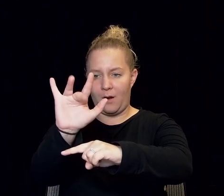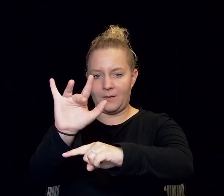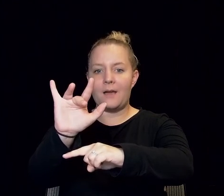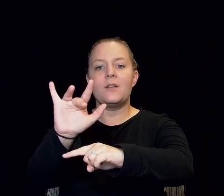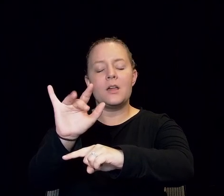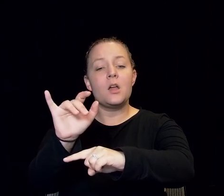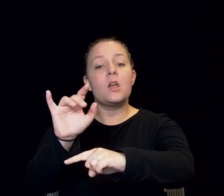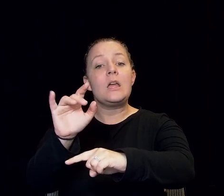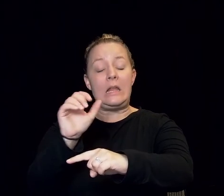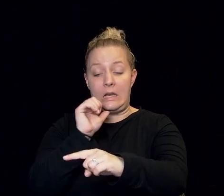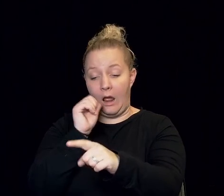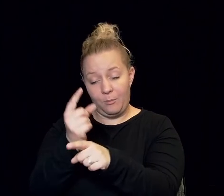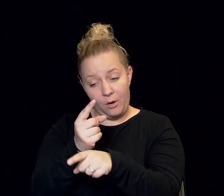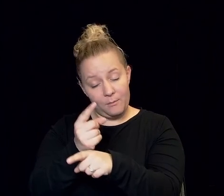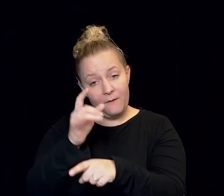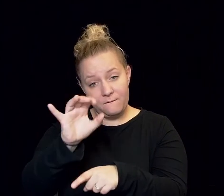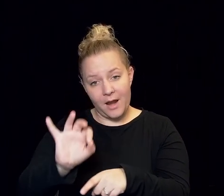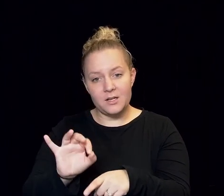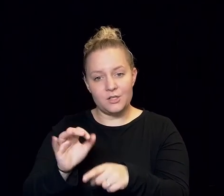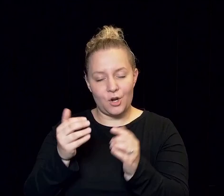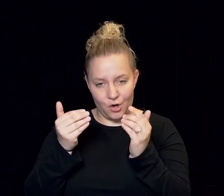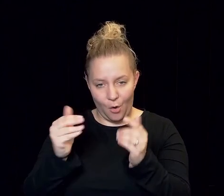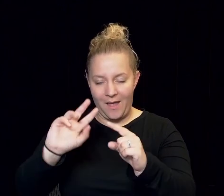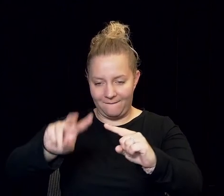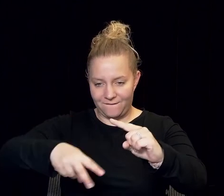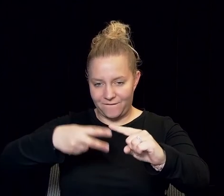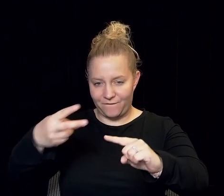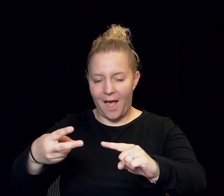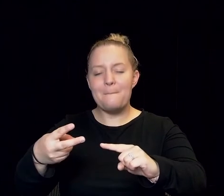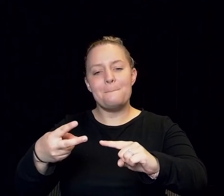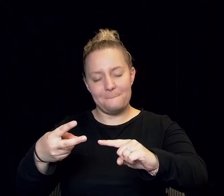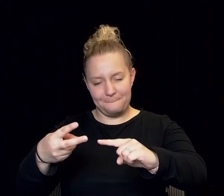fraction, that's when you're going to go ahead and flip it. So, when I flip it, it's positive. So